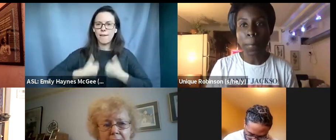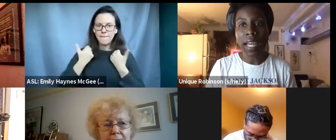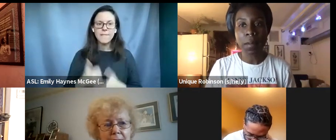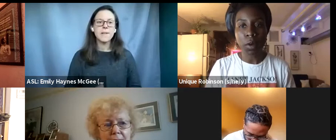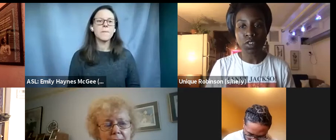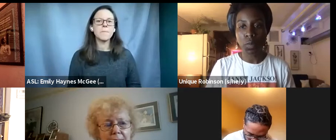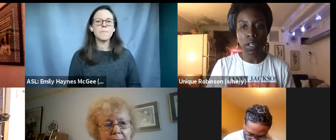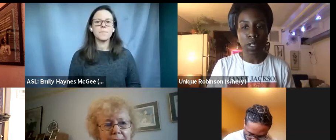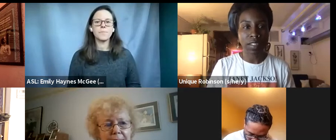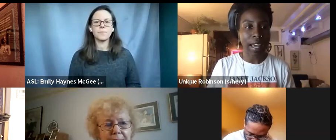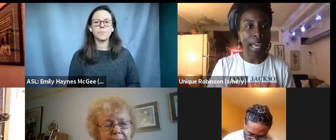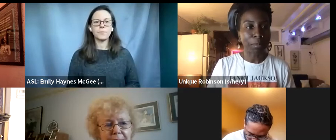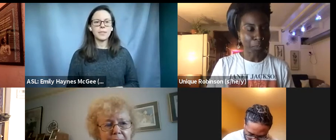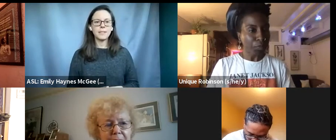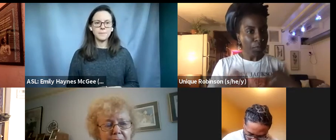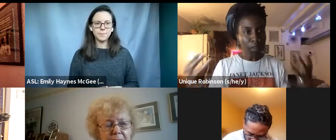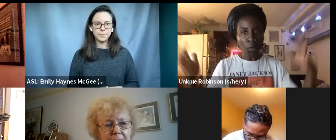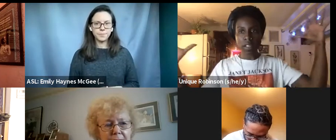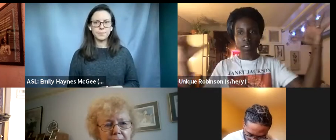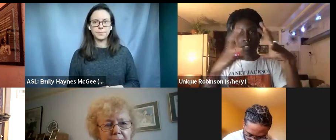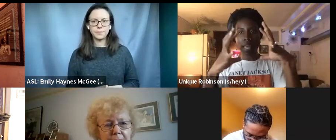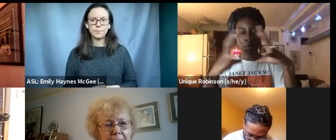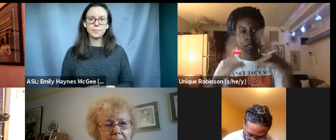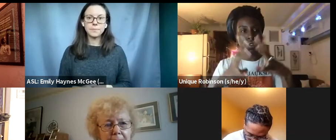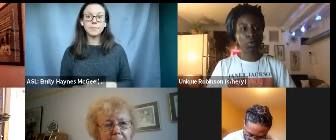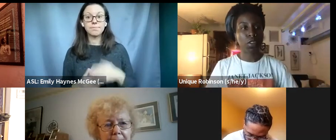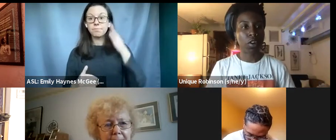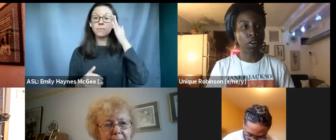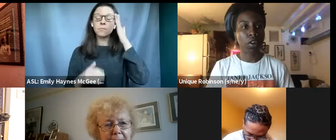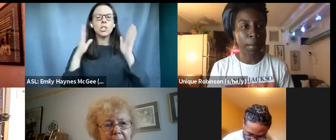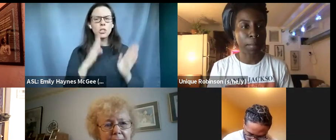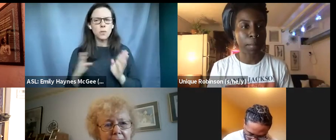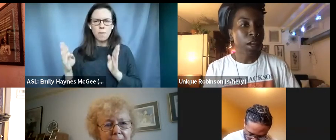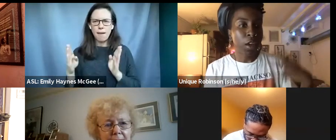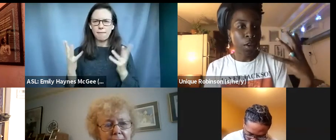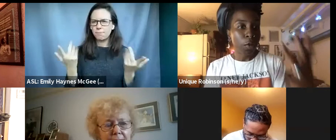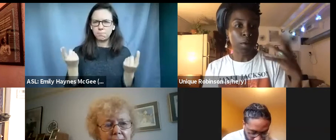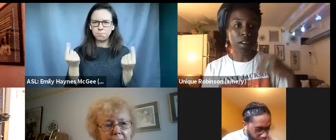So plan in motion. What did we decide? When did it look like when we deduced these?